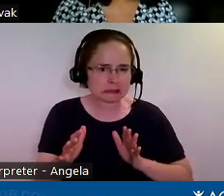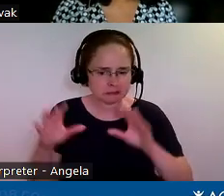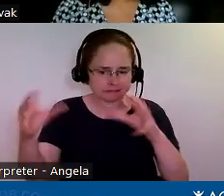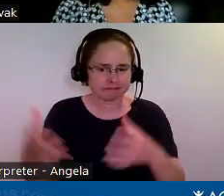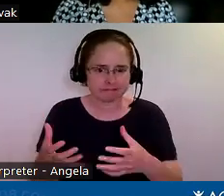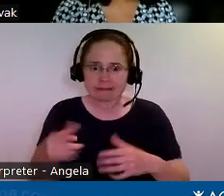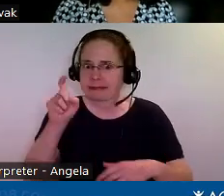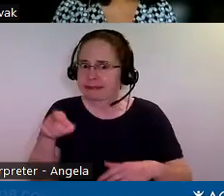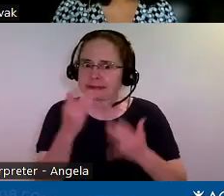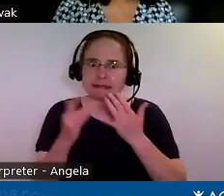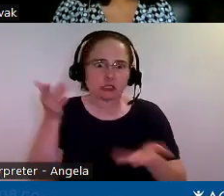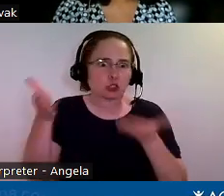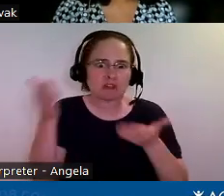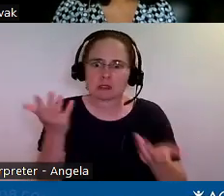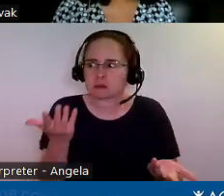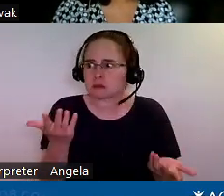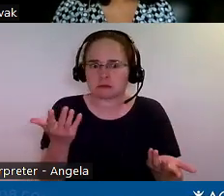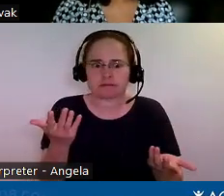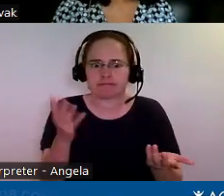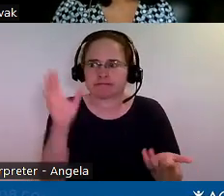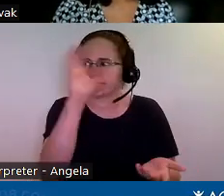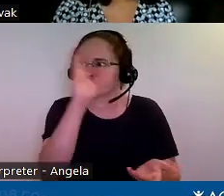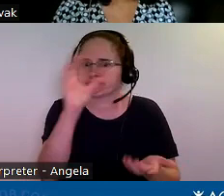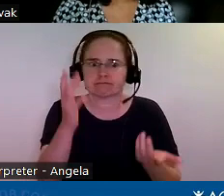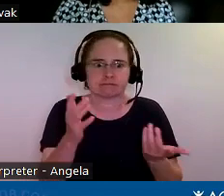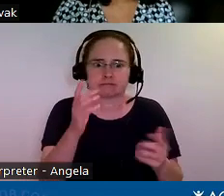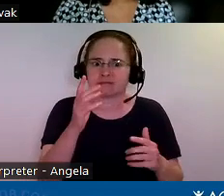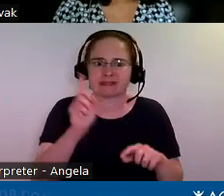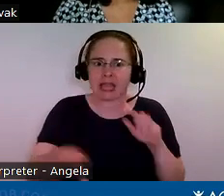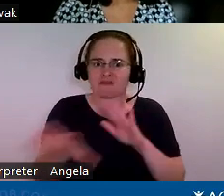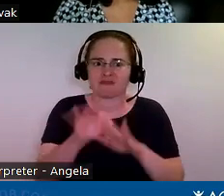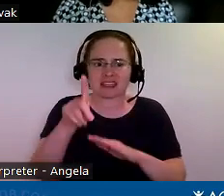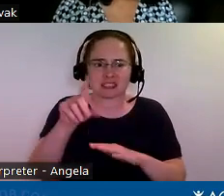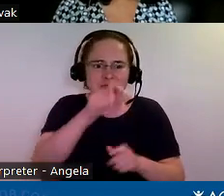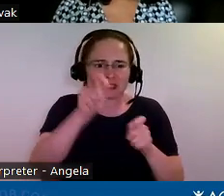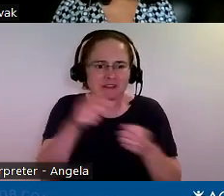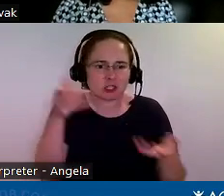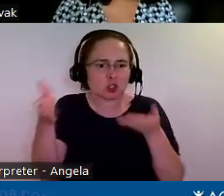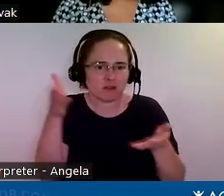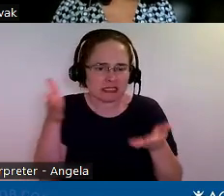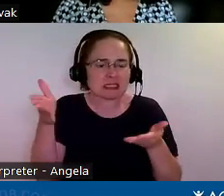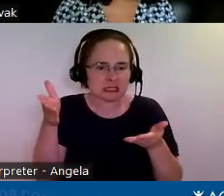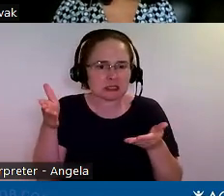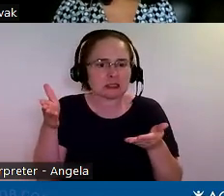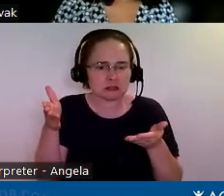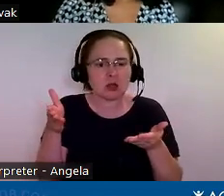of services and may not be finding disability specific services through the services that